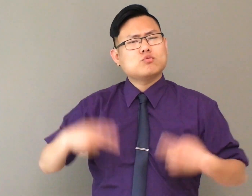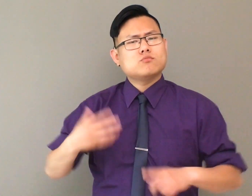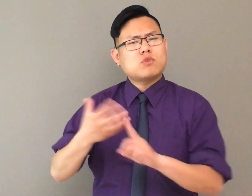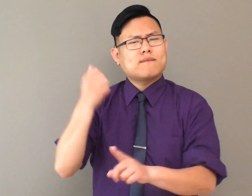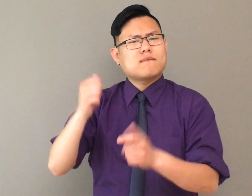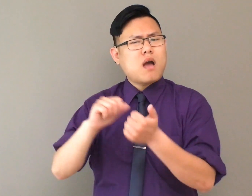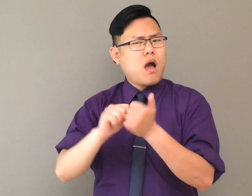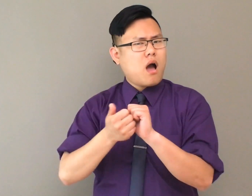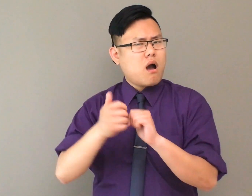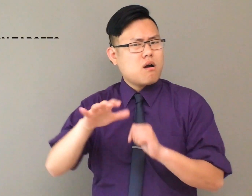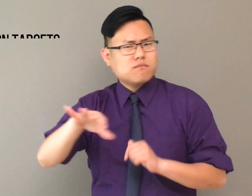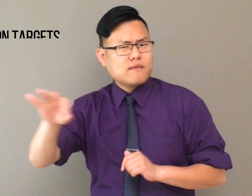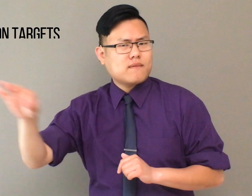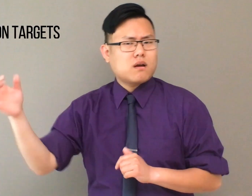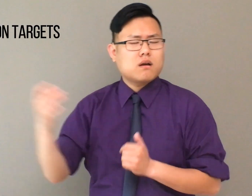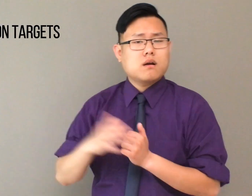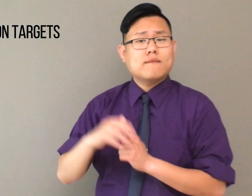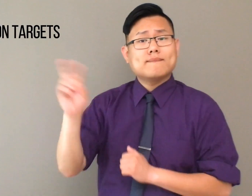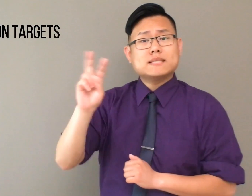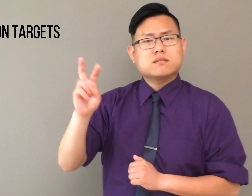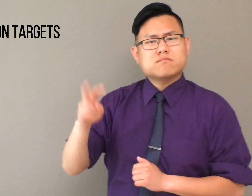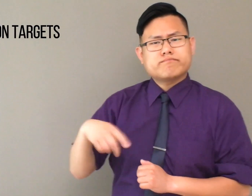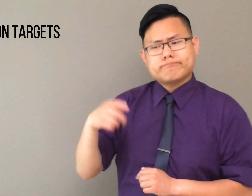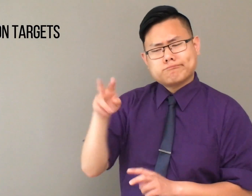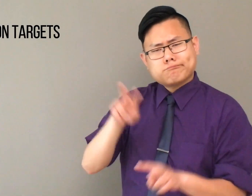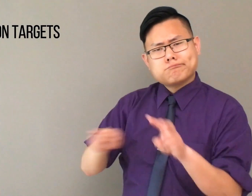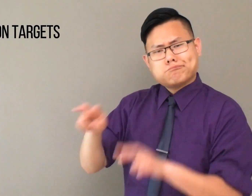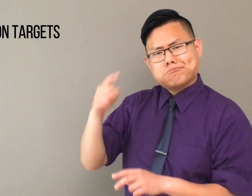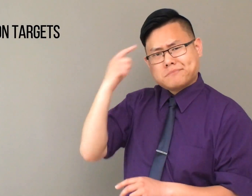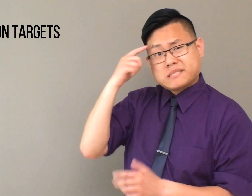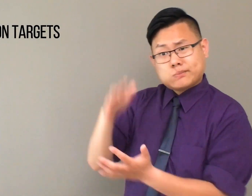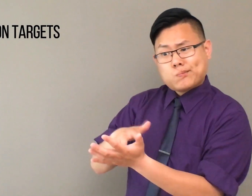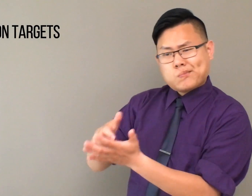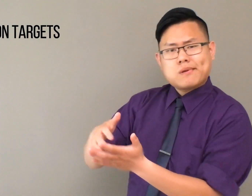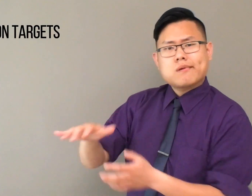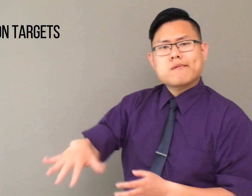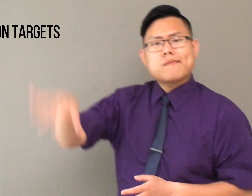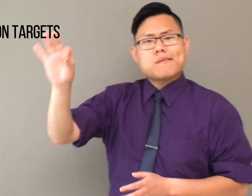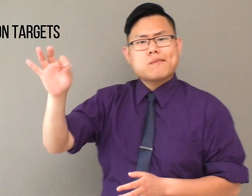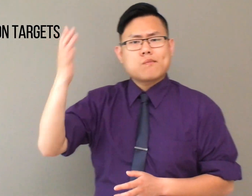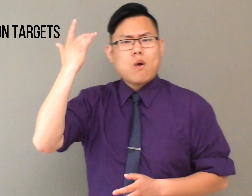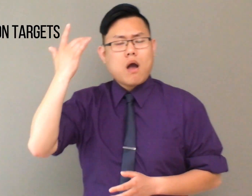Traffickers target victims based on an assessment of their vulnerabilities. They are looking